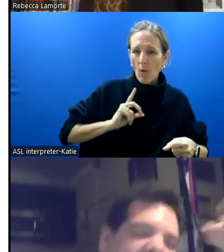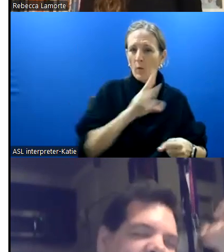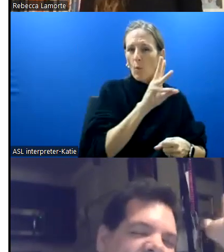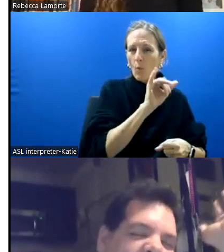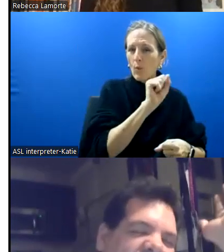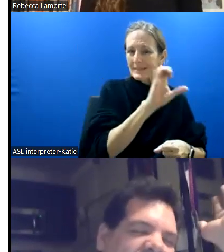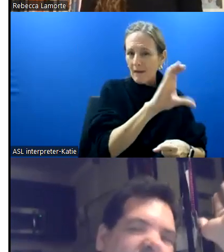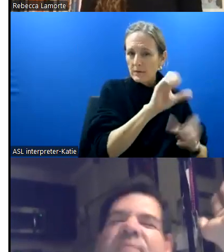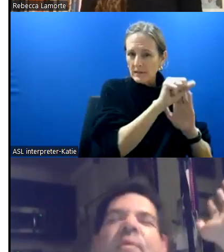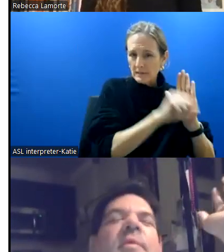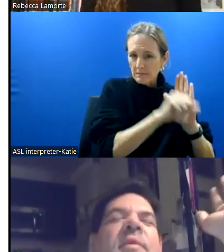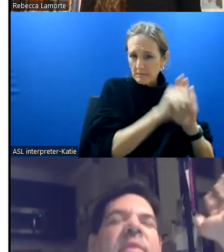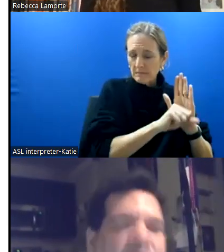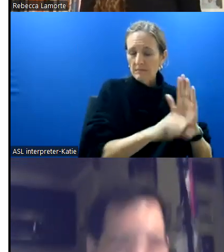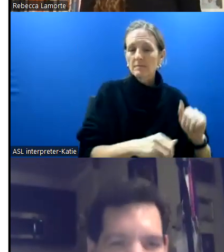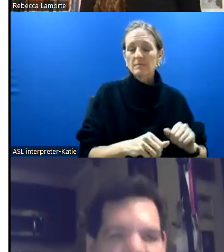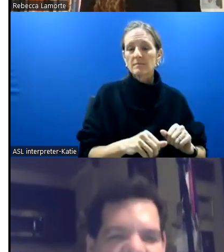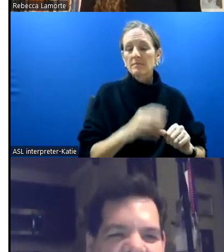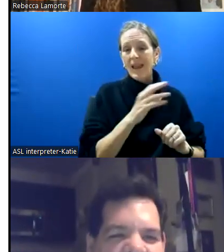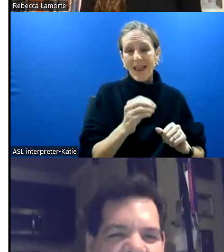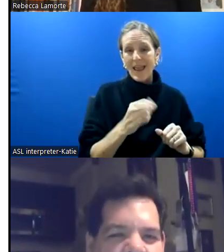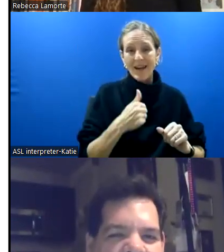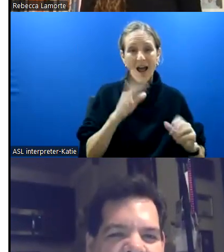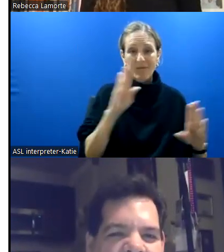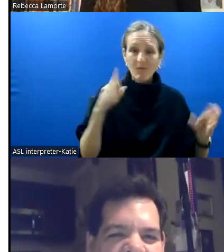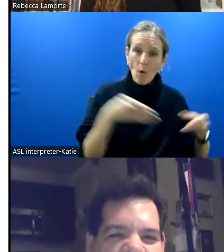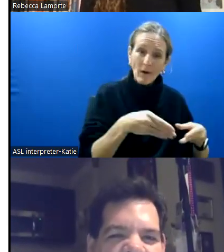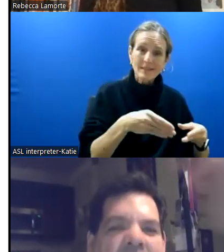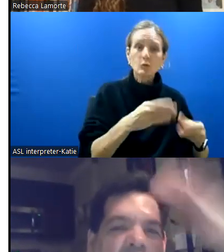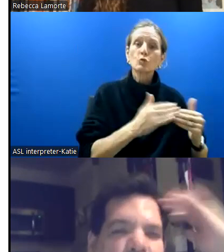And I made a mistake by focusing too much on disability issues.